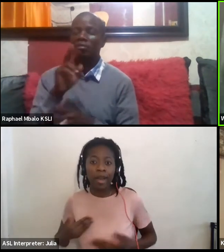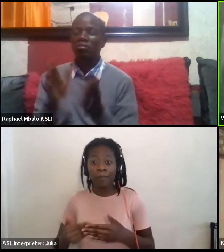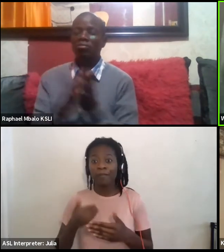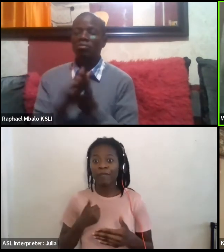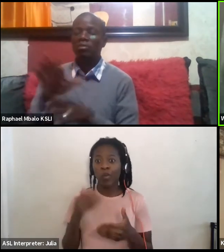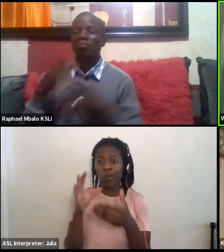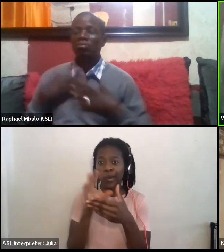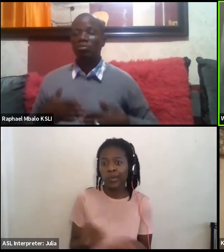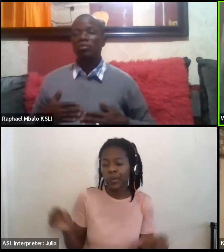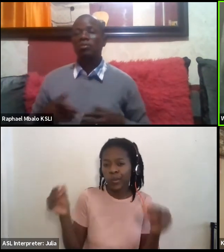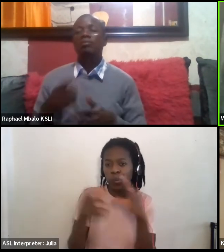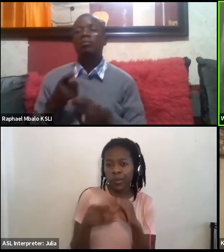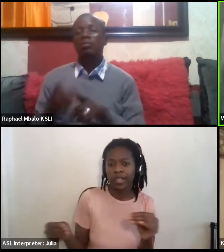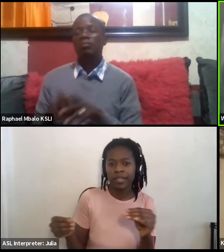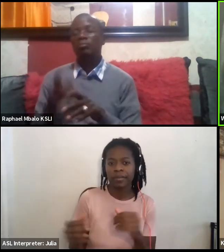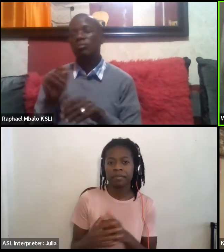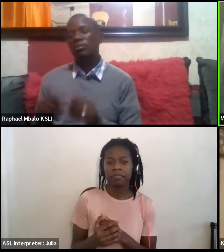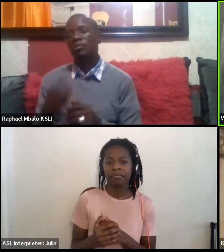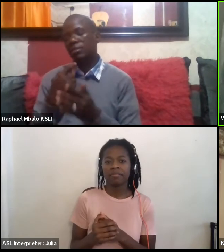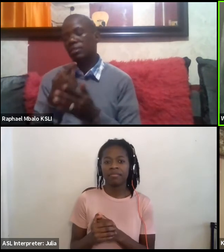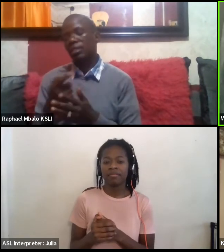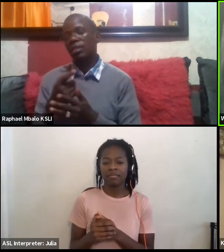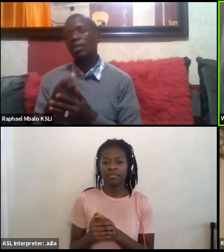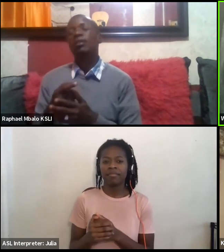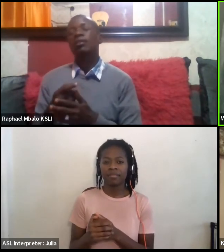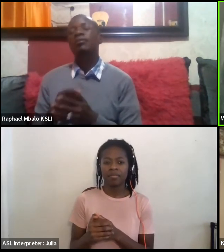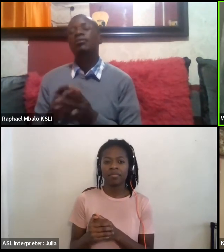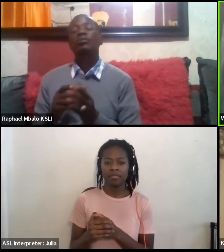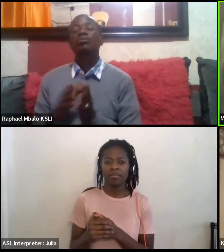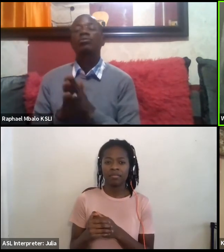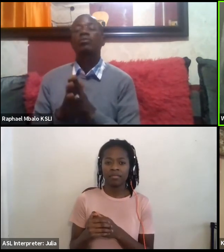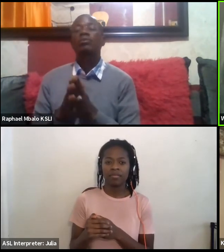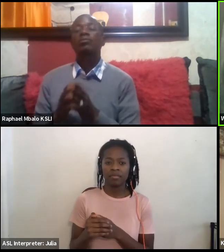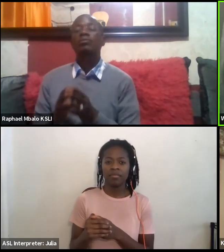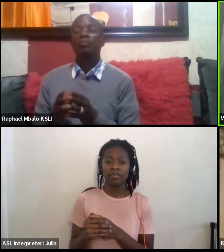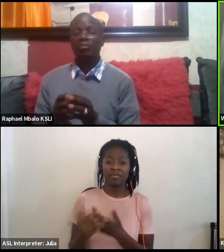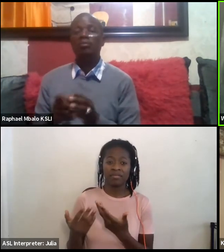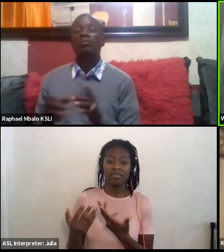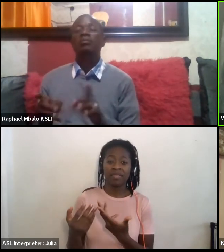and essentially what it does, it makes you own your body, on your instrument